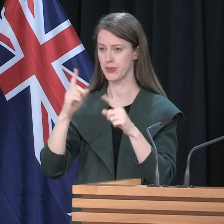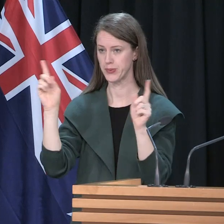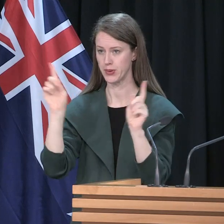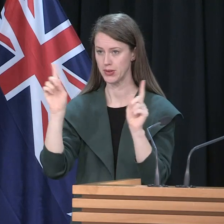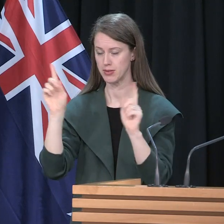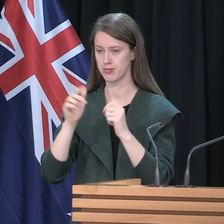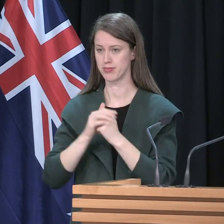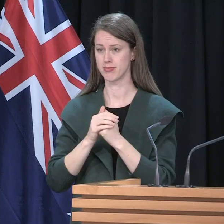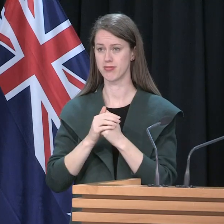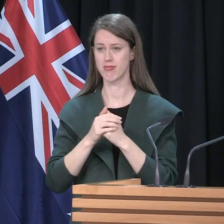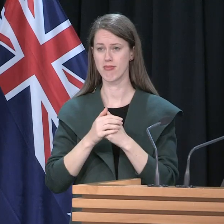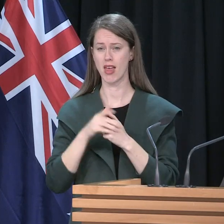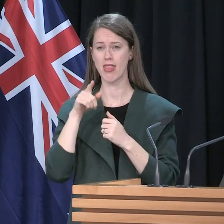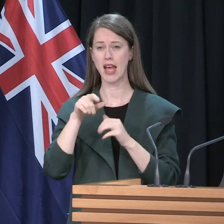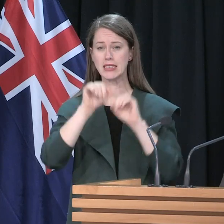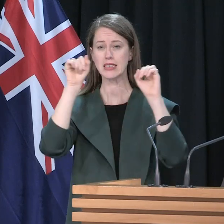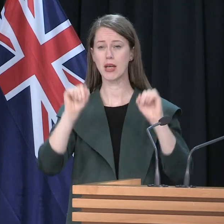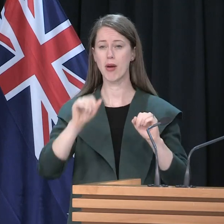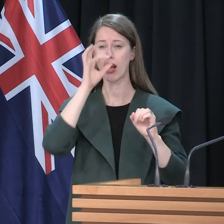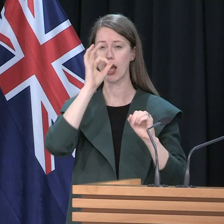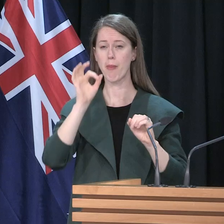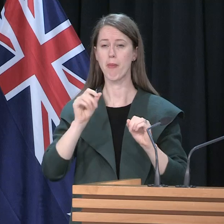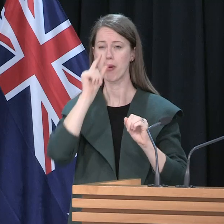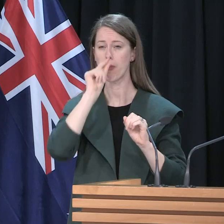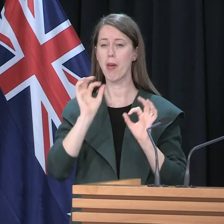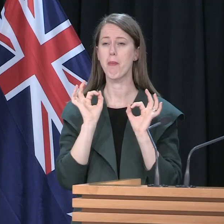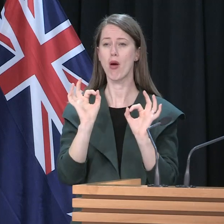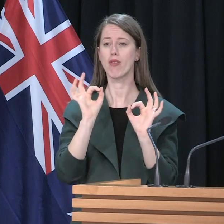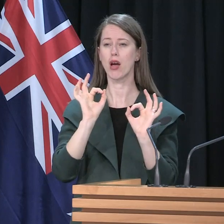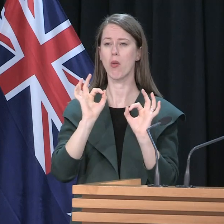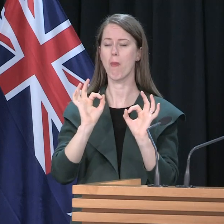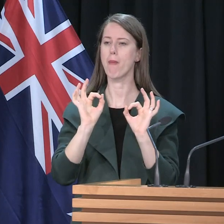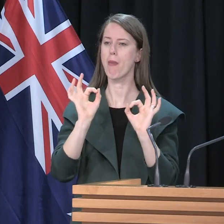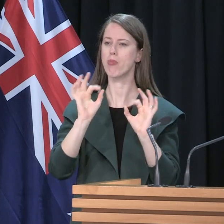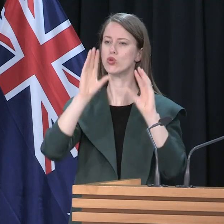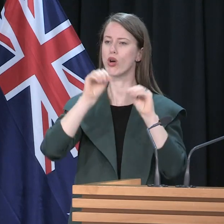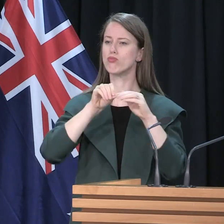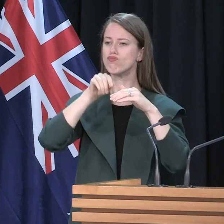want to reiterate here the Prime Minister's words from